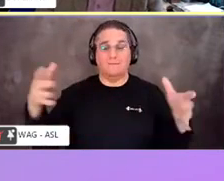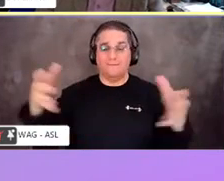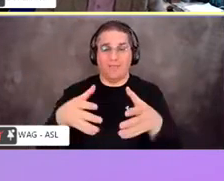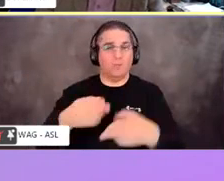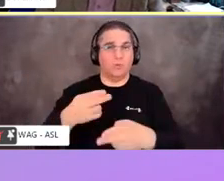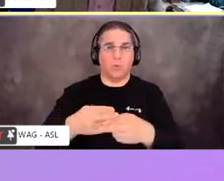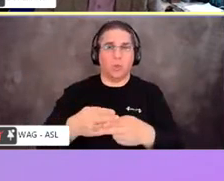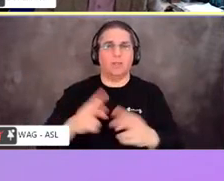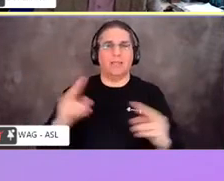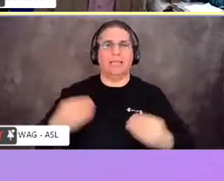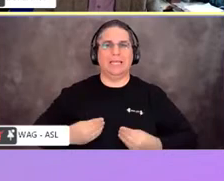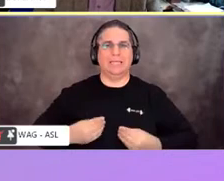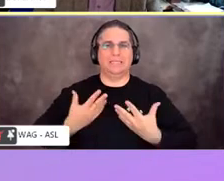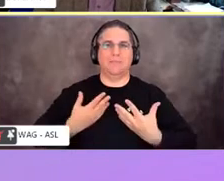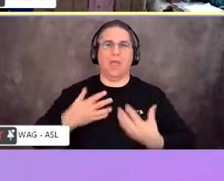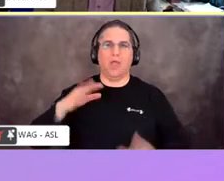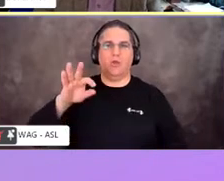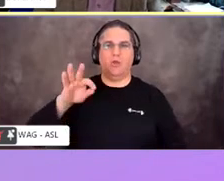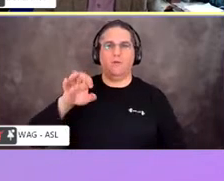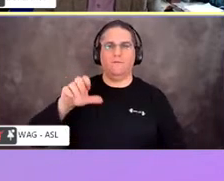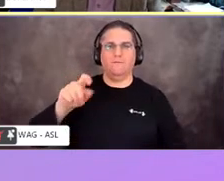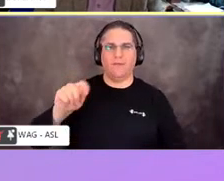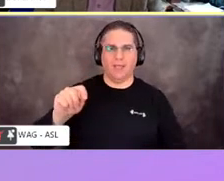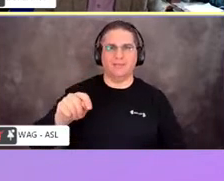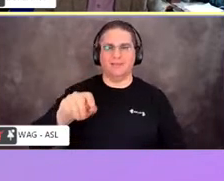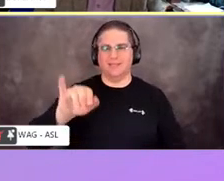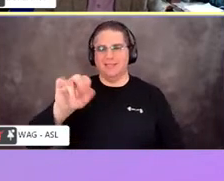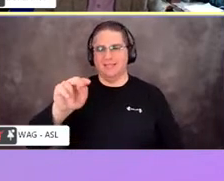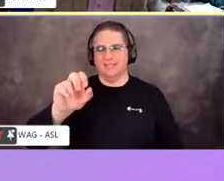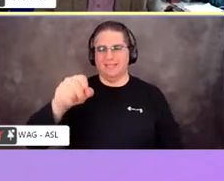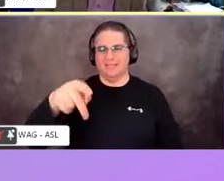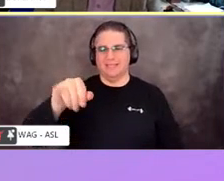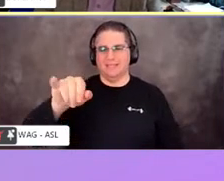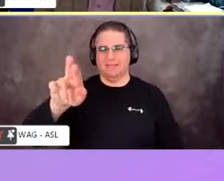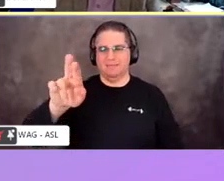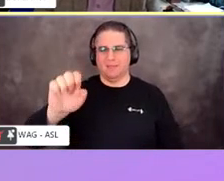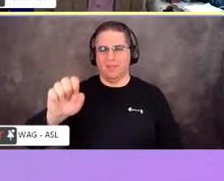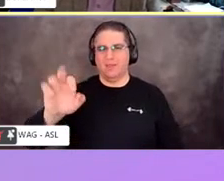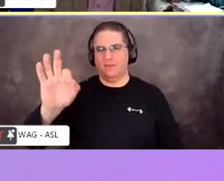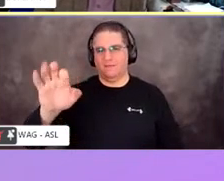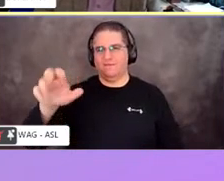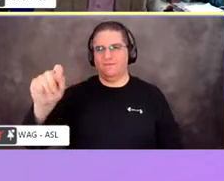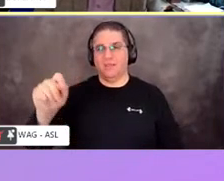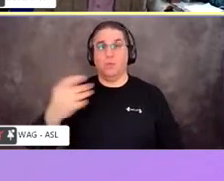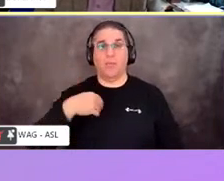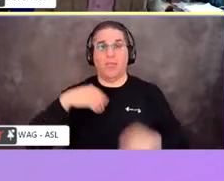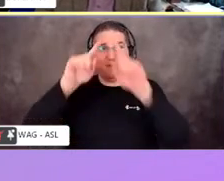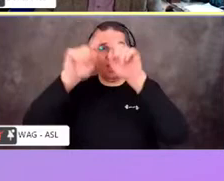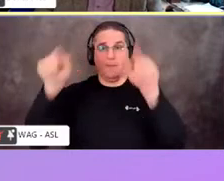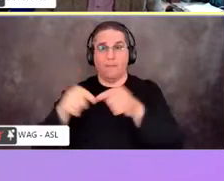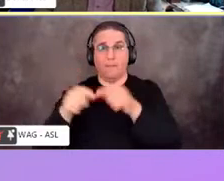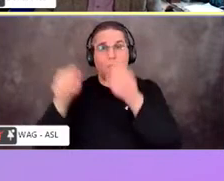I think he would want to be remembered on a day like today on the screen as an artistic rendition of Gerry speaking at